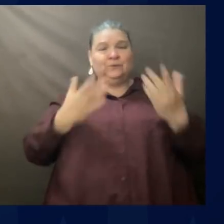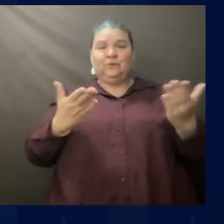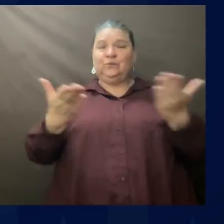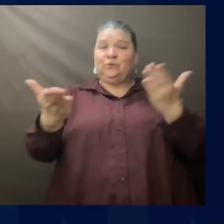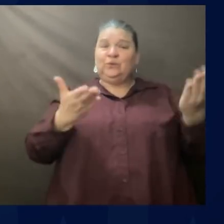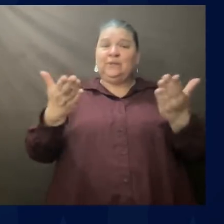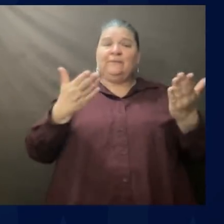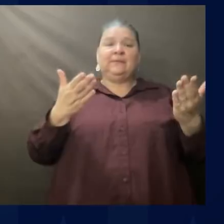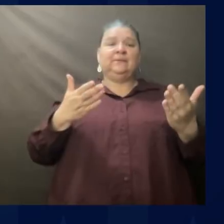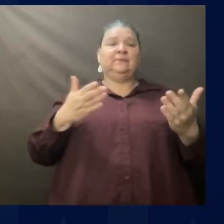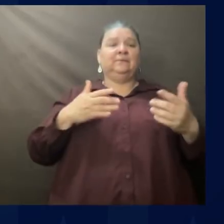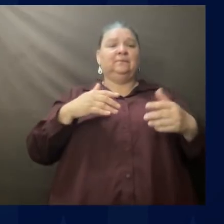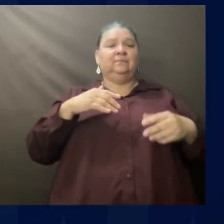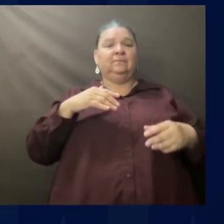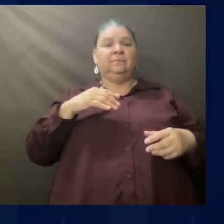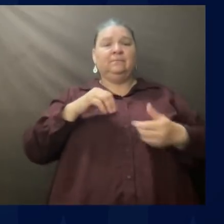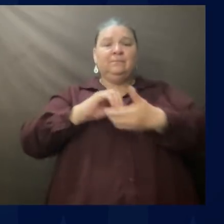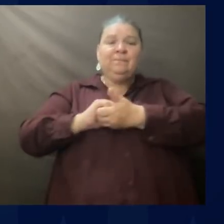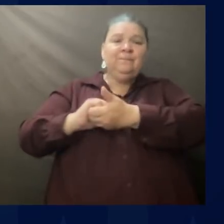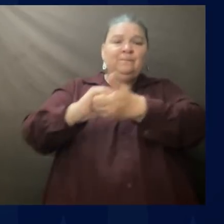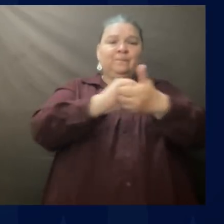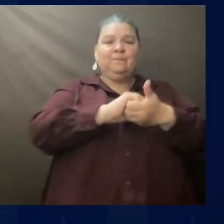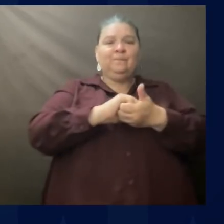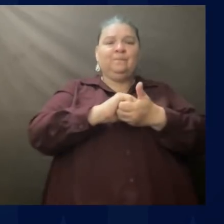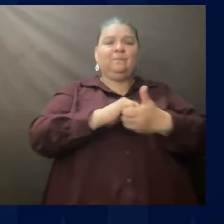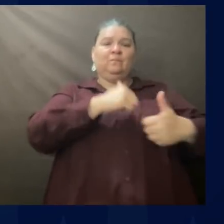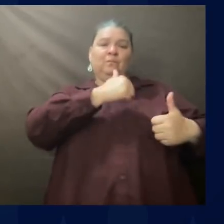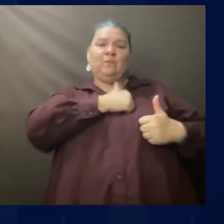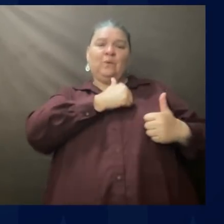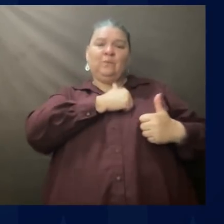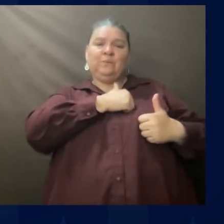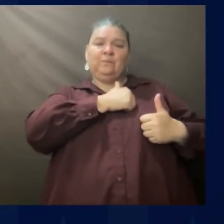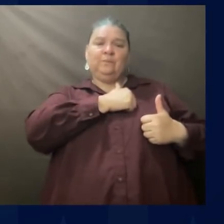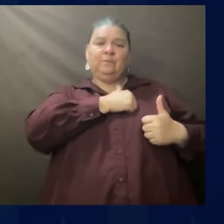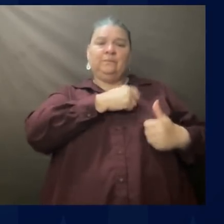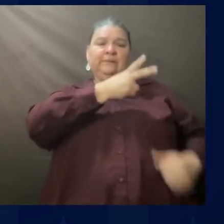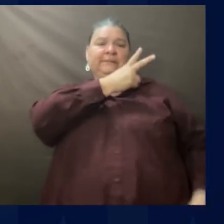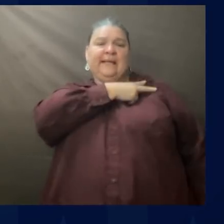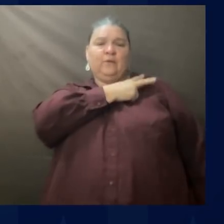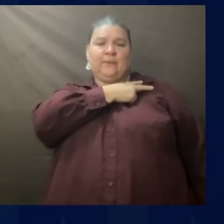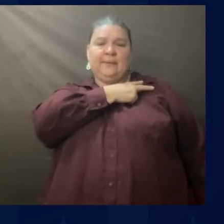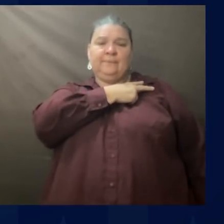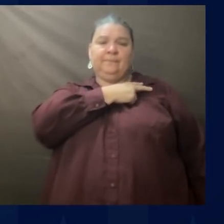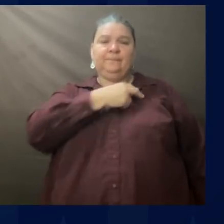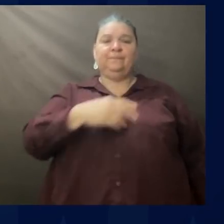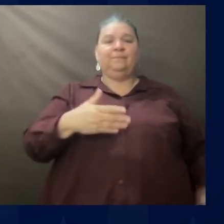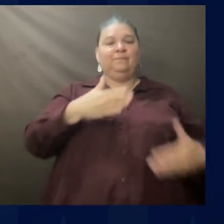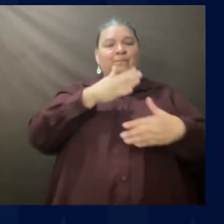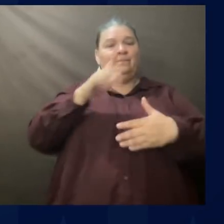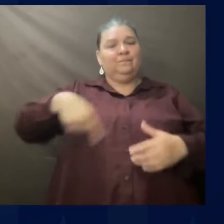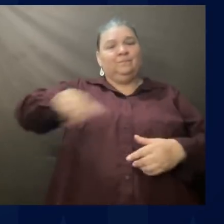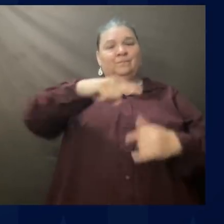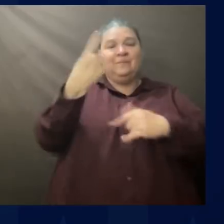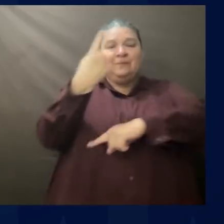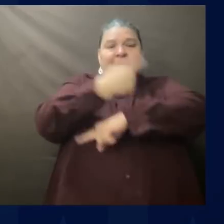thank you for letting us share this day with you. And to the Gold Star and surviving families here: